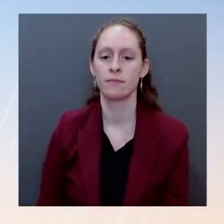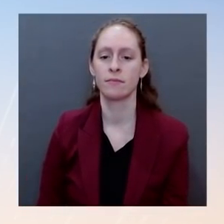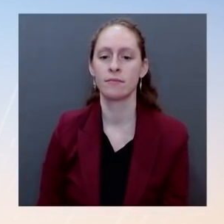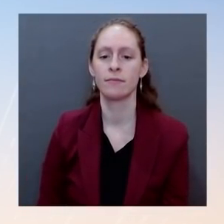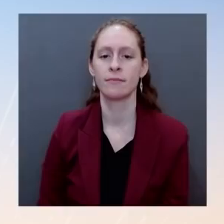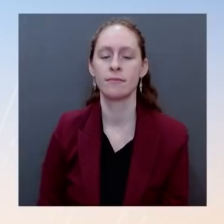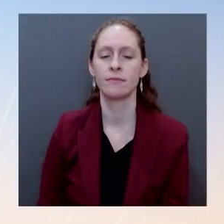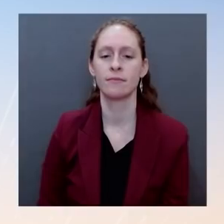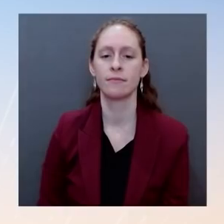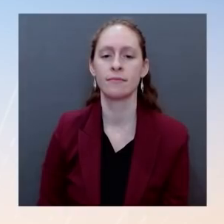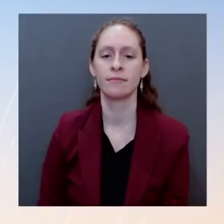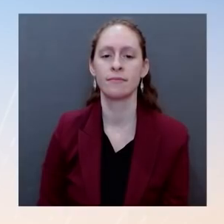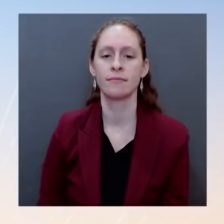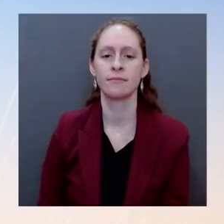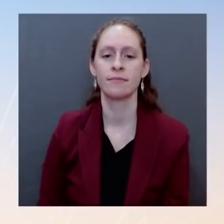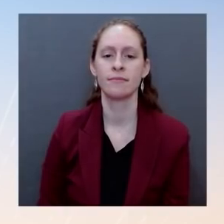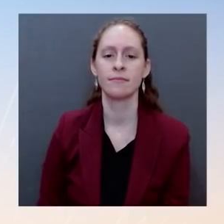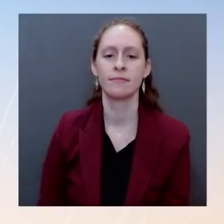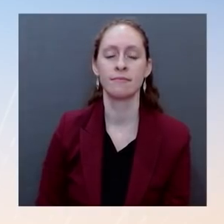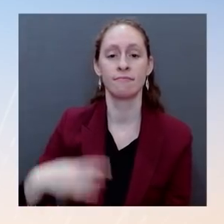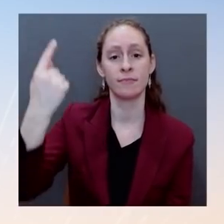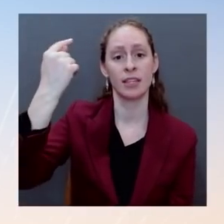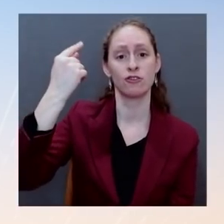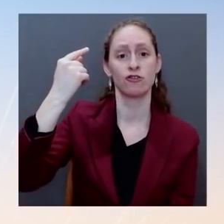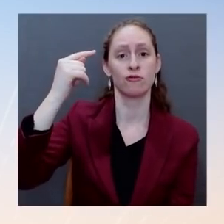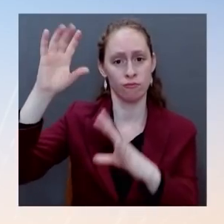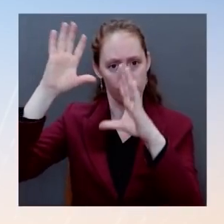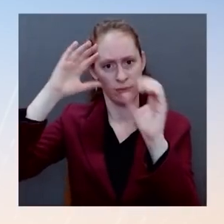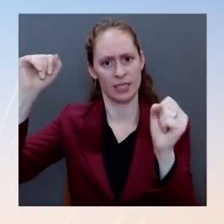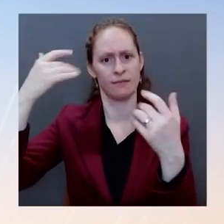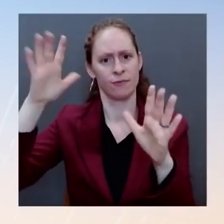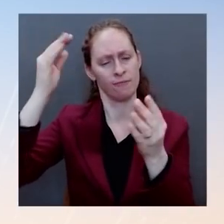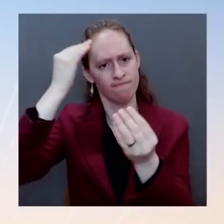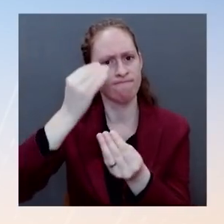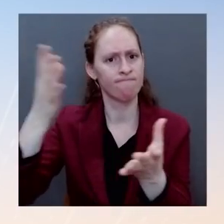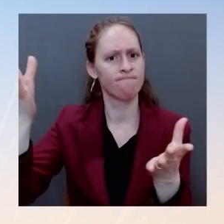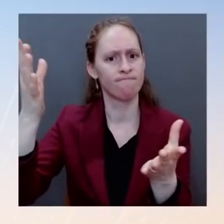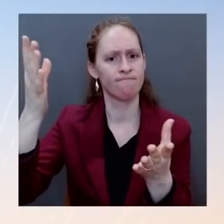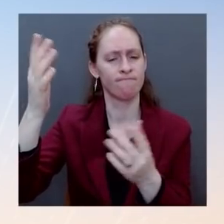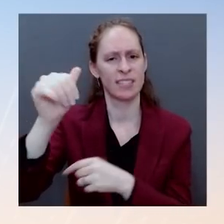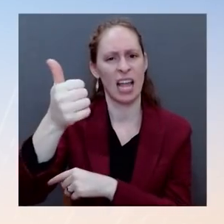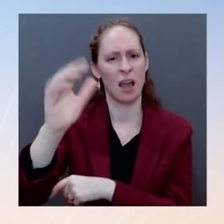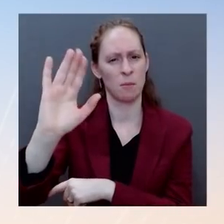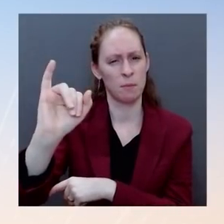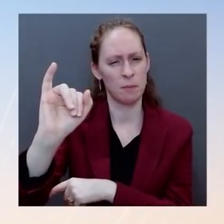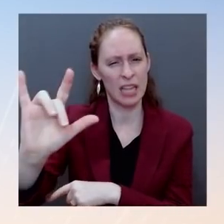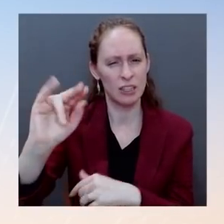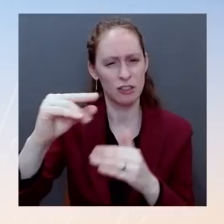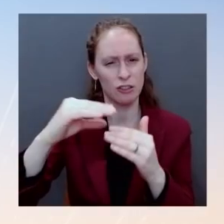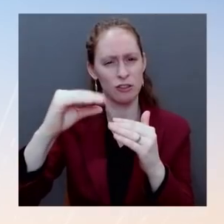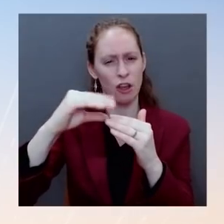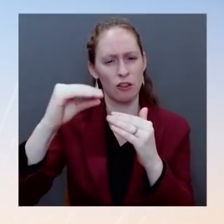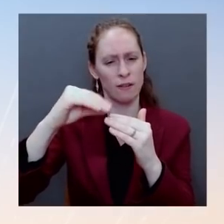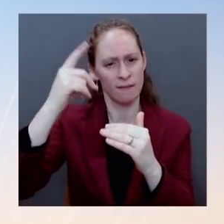Today -- well, the President, last week, specifically brought up that $10 billion when he made a pretty forceful statement about keeping schools open.